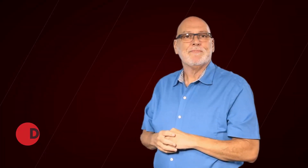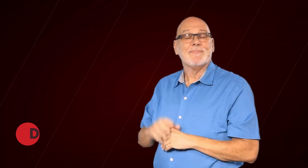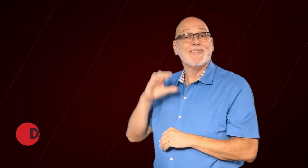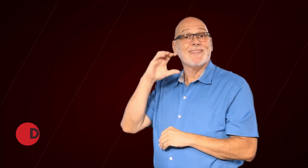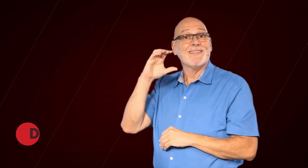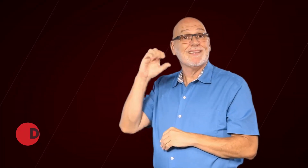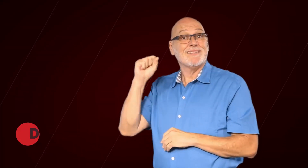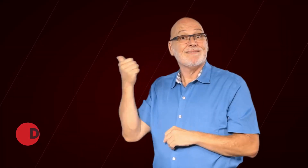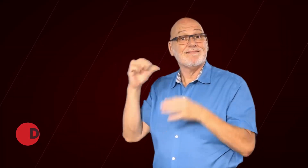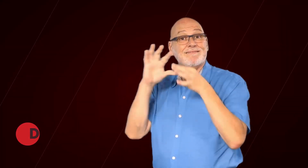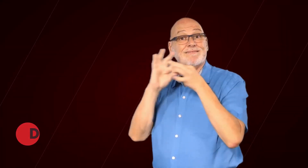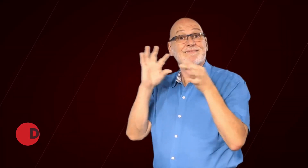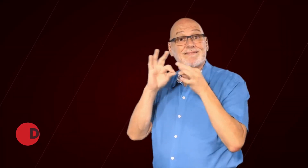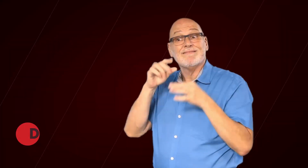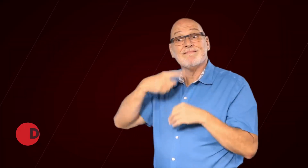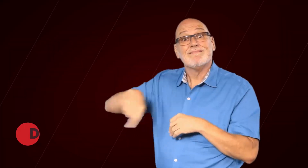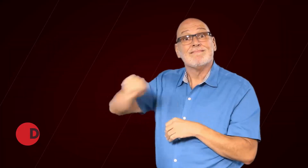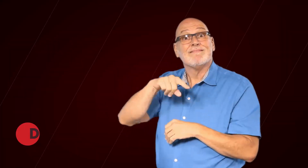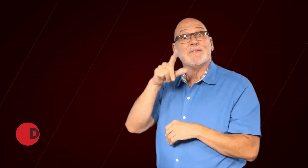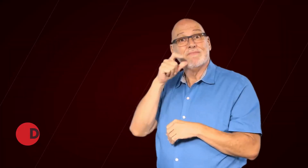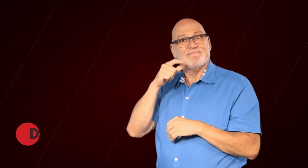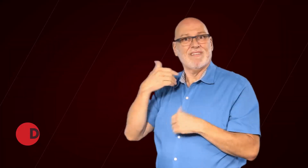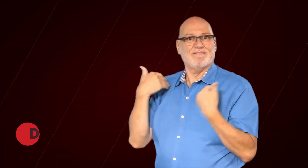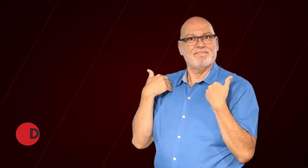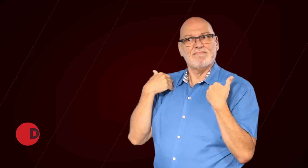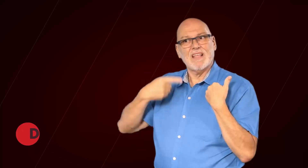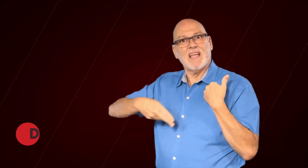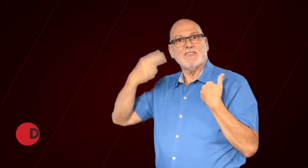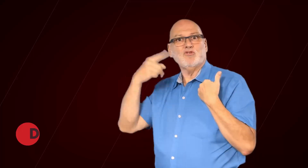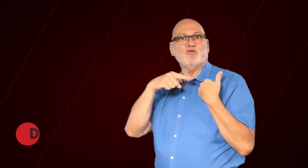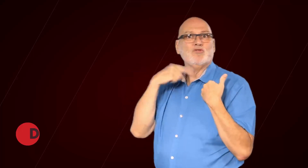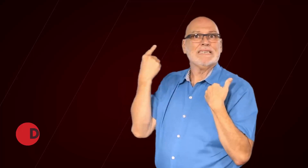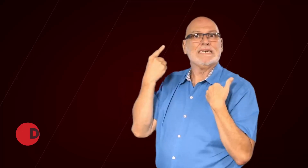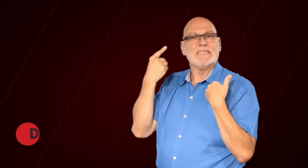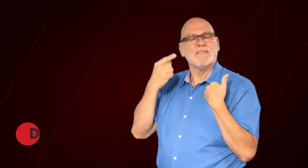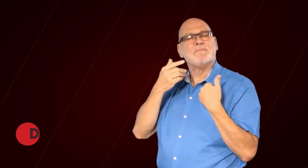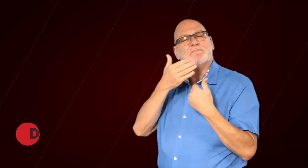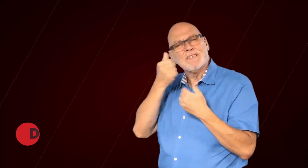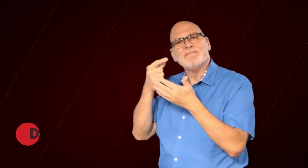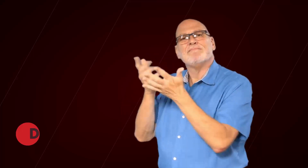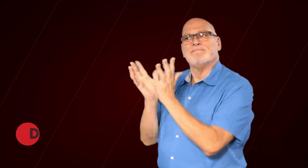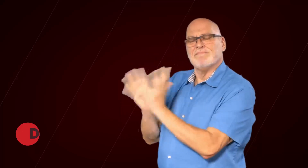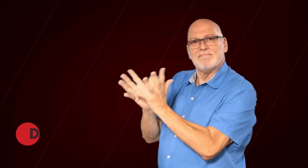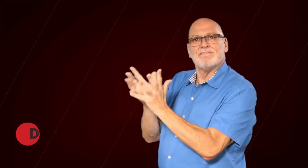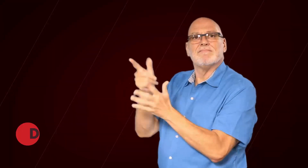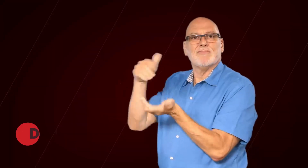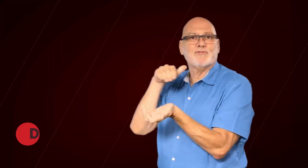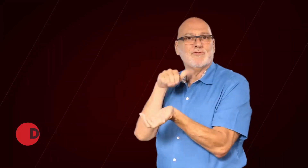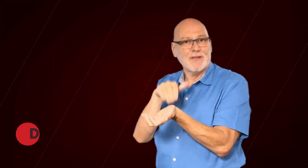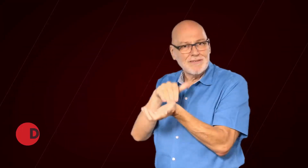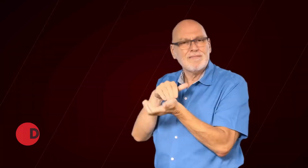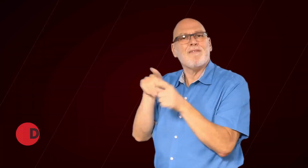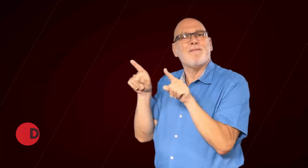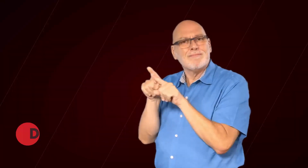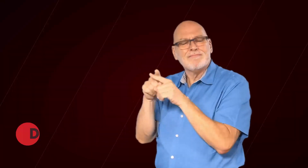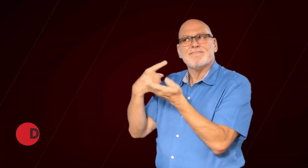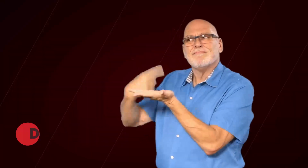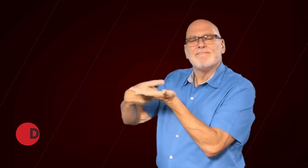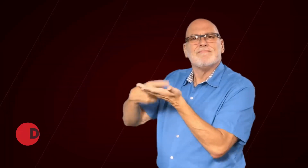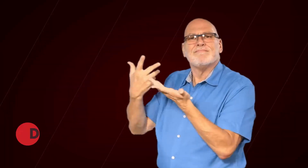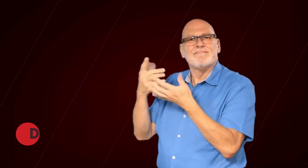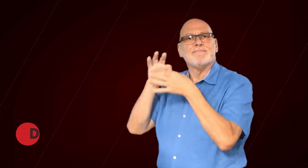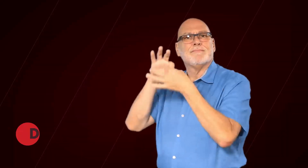CCS says those in the high-risk category should talk with their doctors